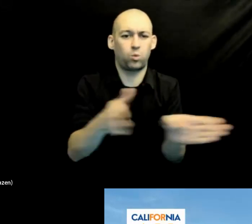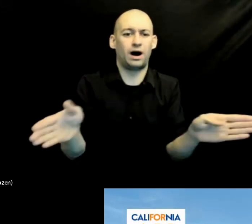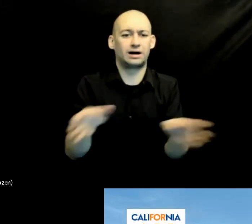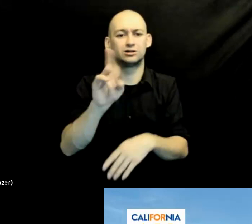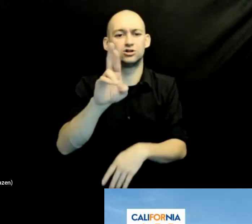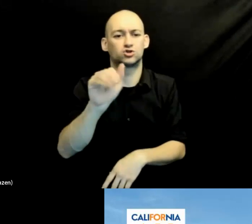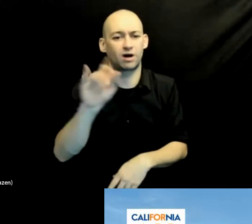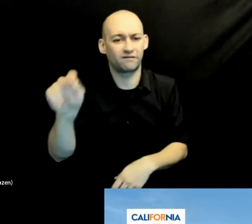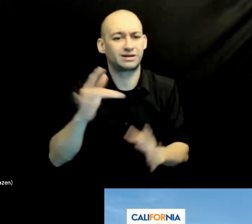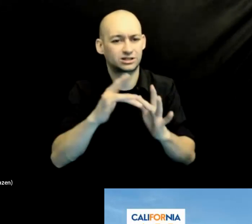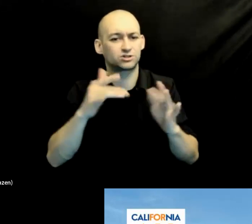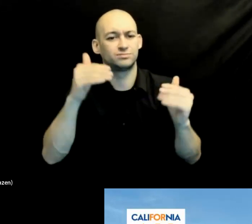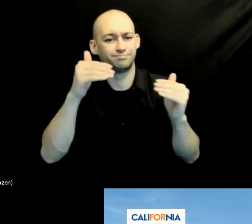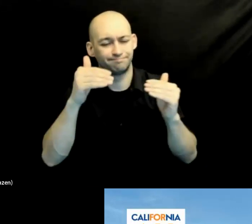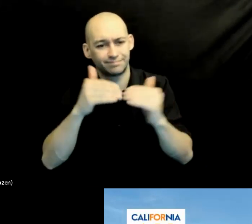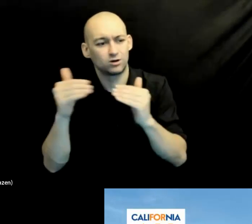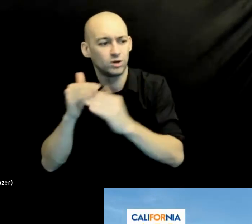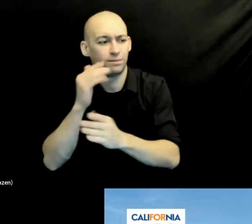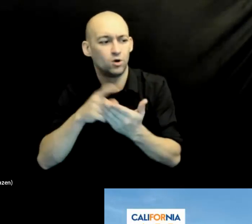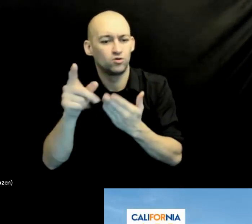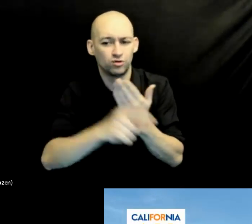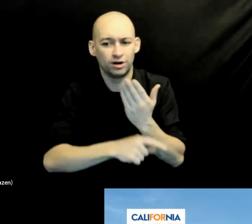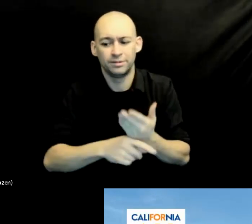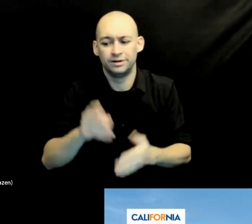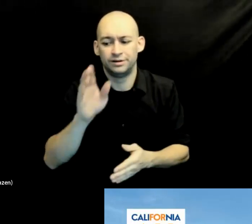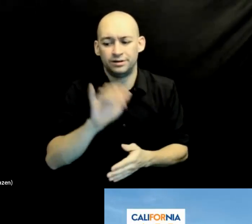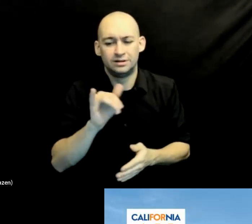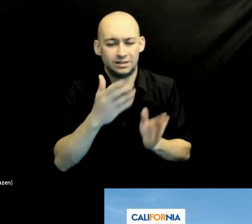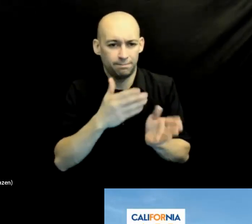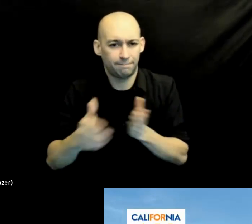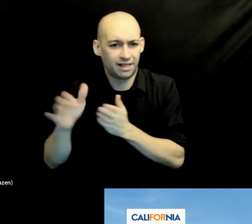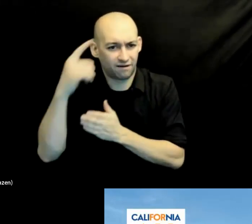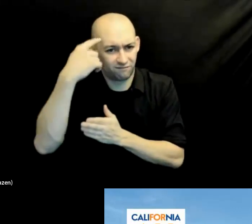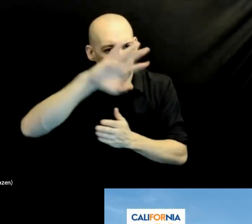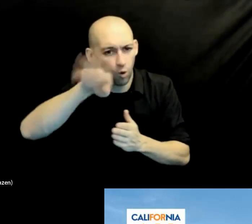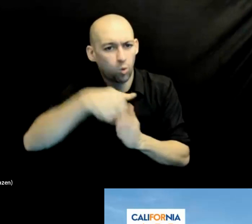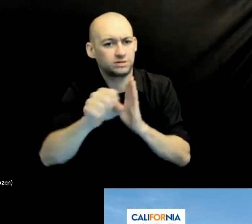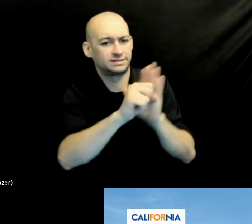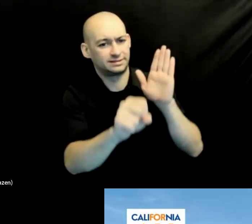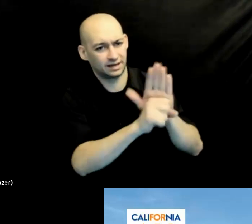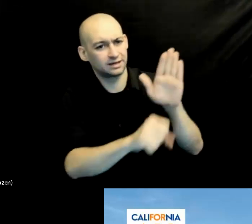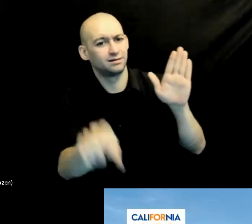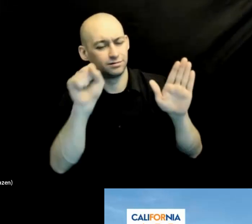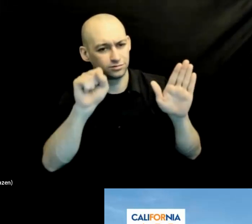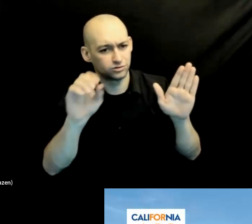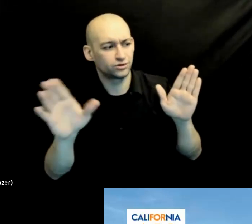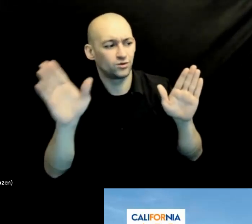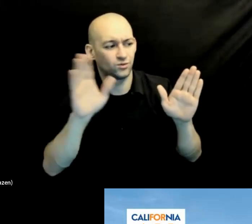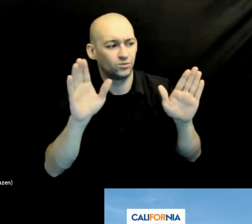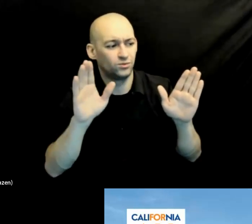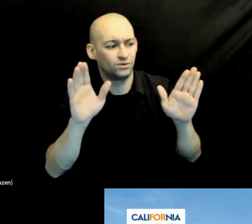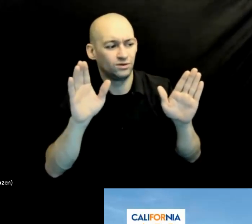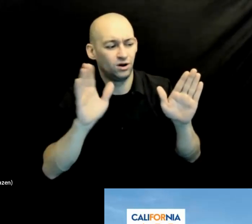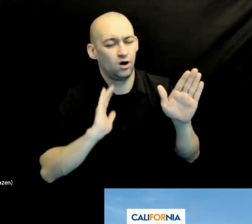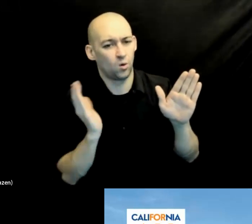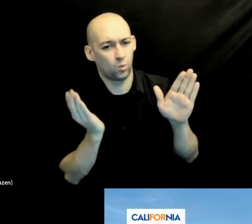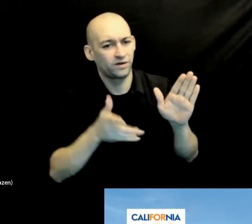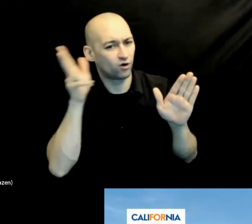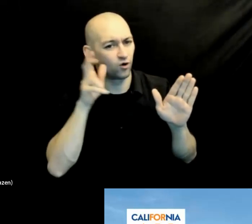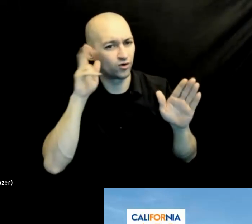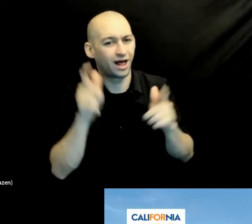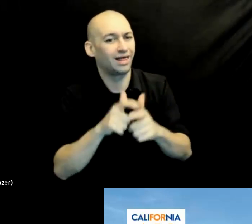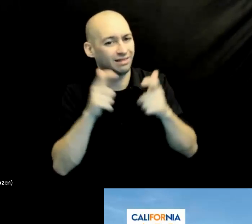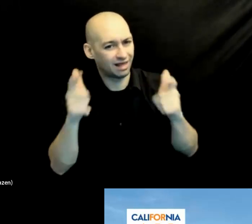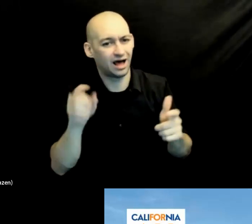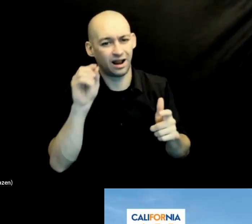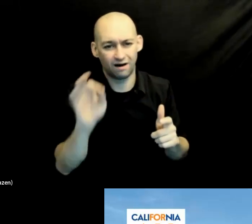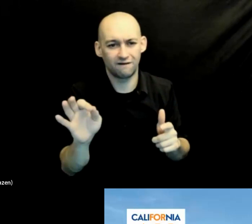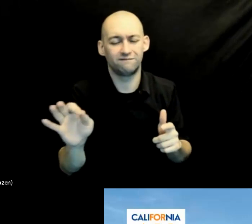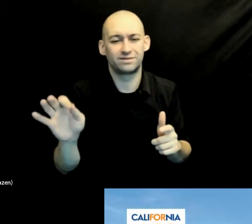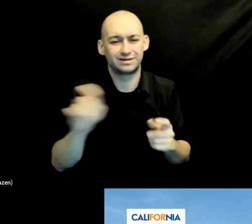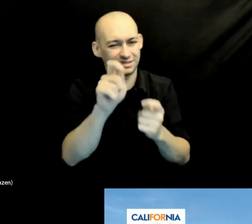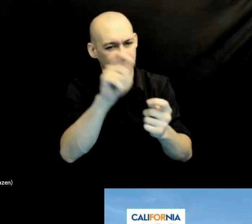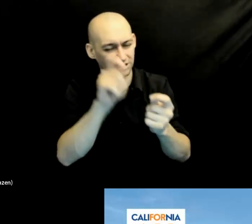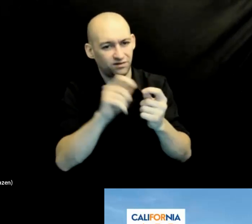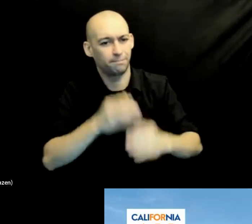is a plan for the entire State. And so you know, we've heard a lot of specific barriers. I think if